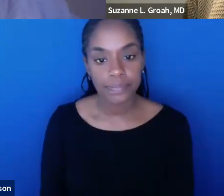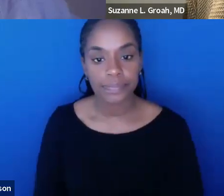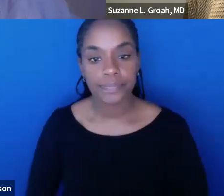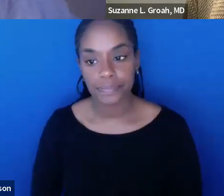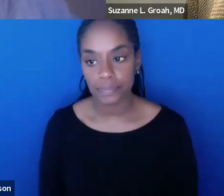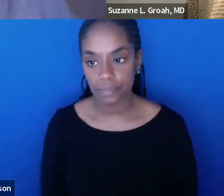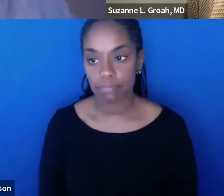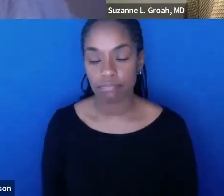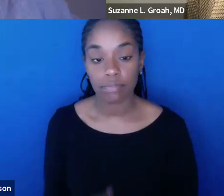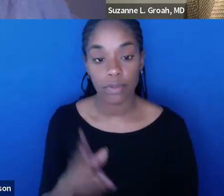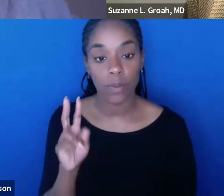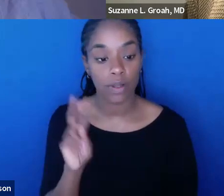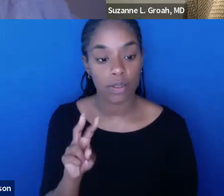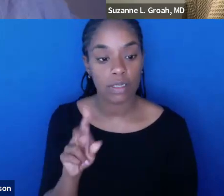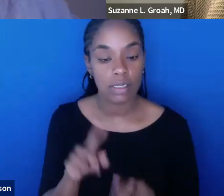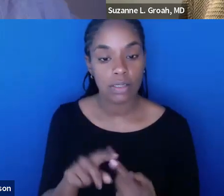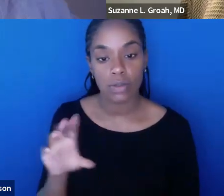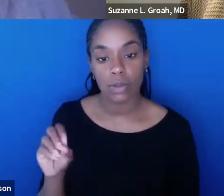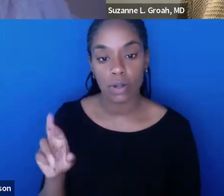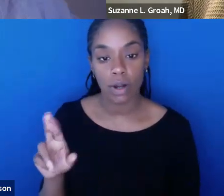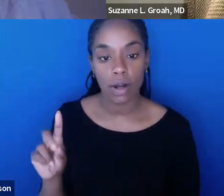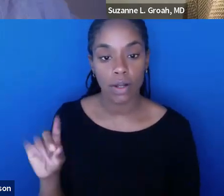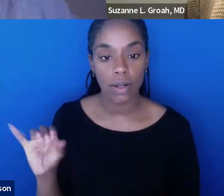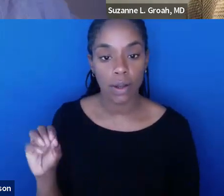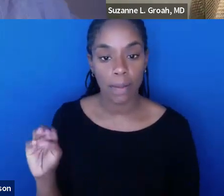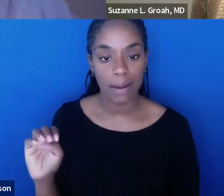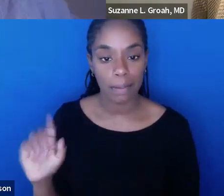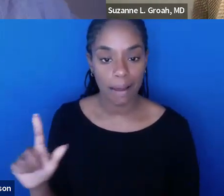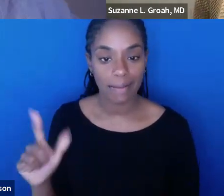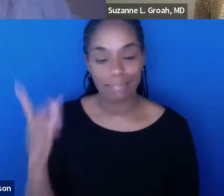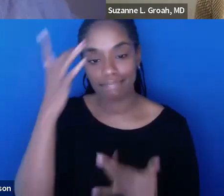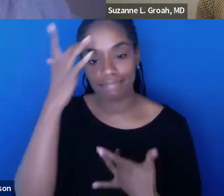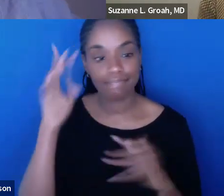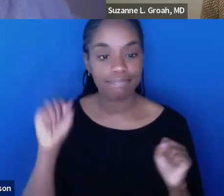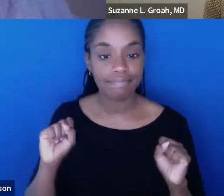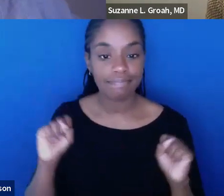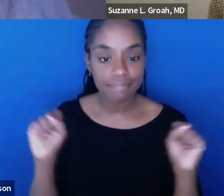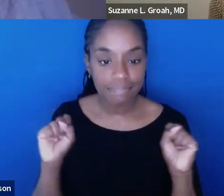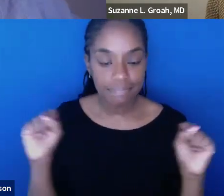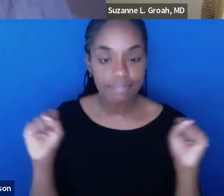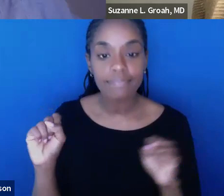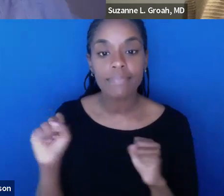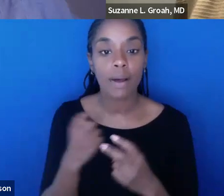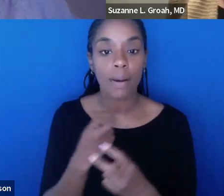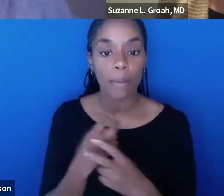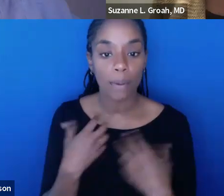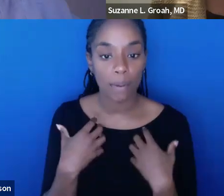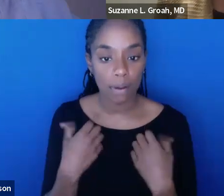We looked into cardiometabolic disease, exercise, bone health, and some other areas.